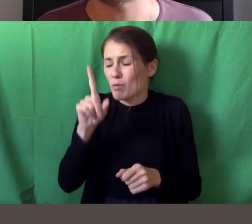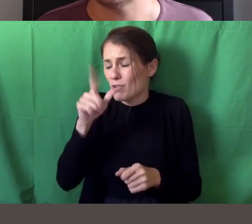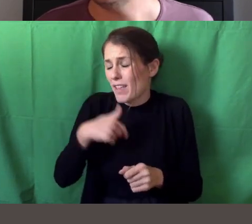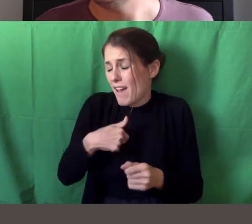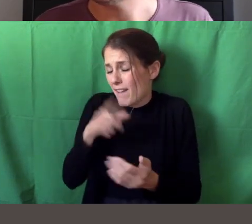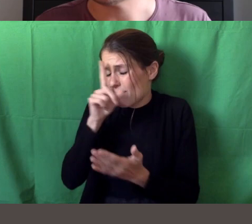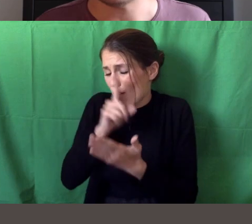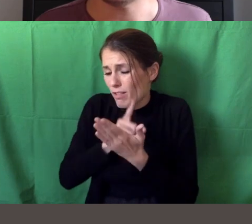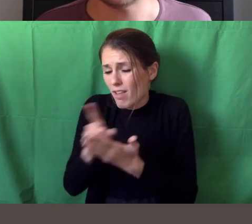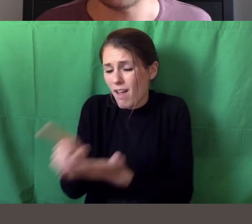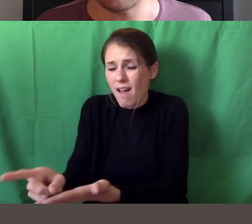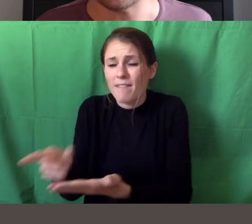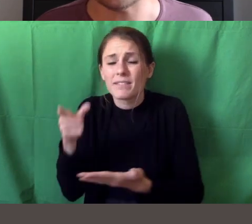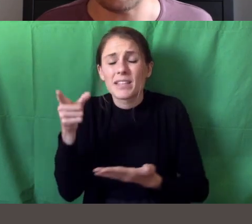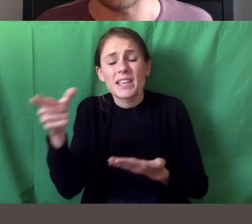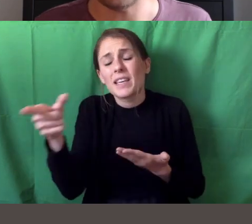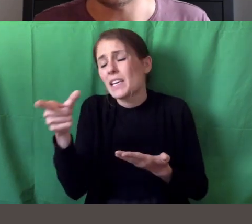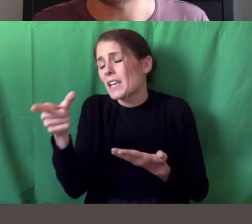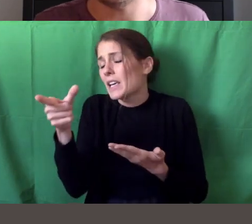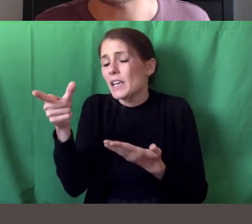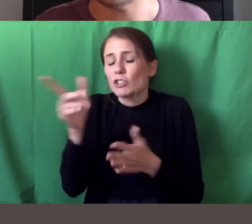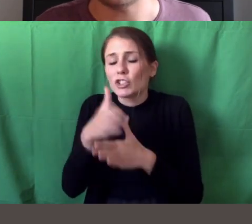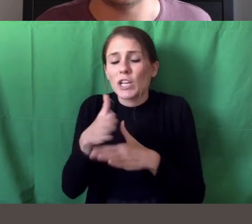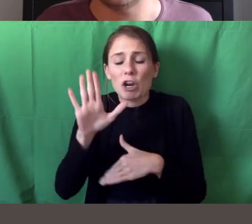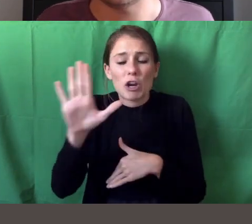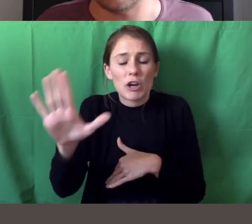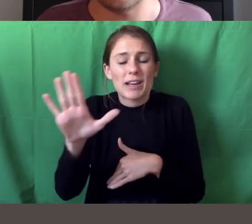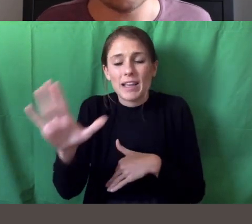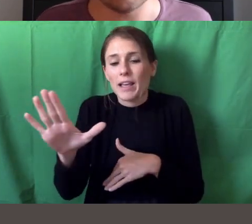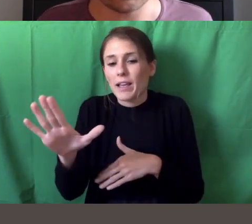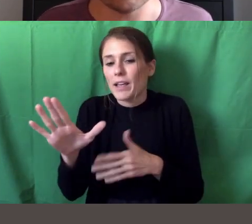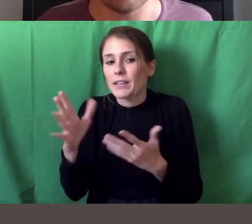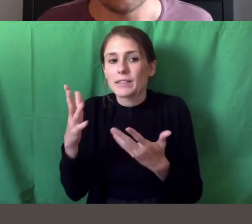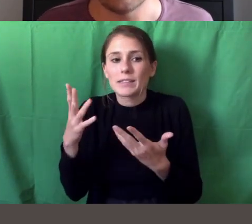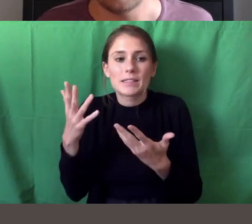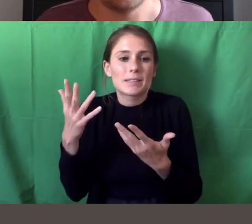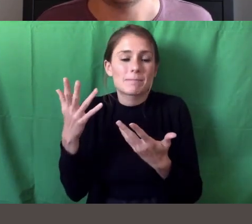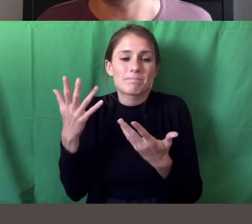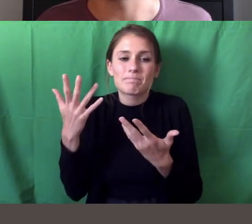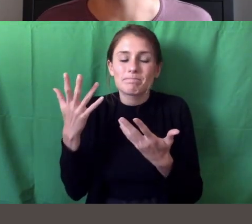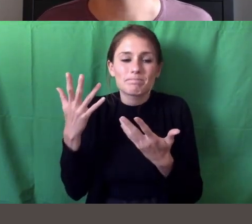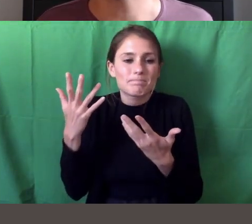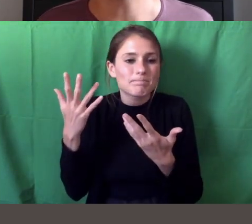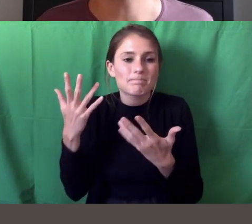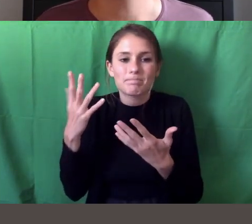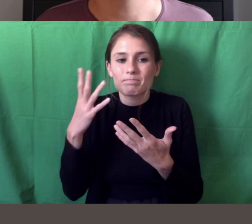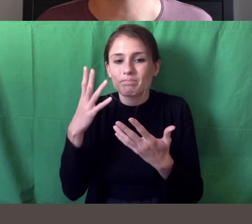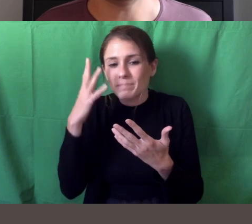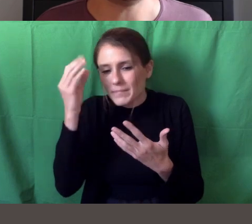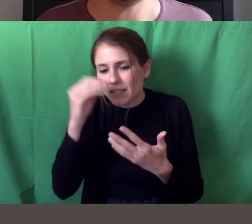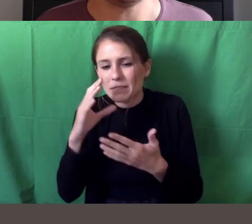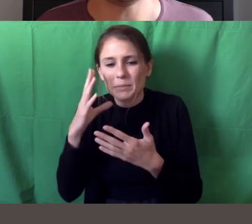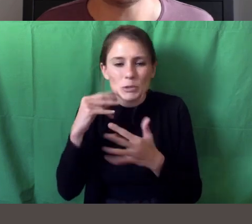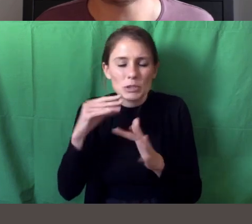I really fell in love with and he shared his thoughts about architecture and design decisions.